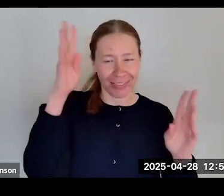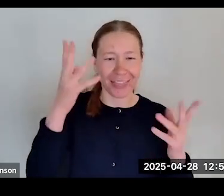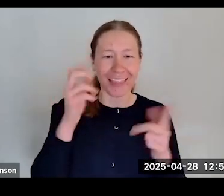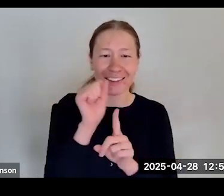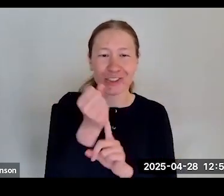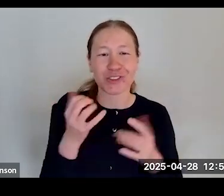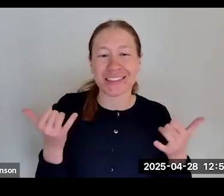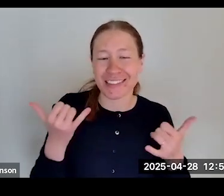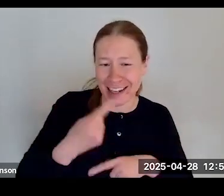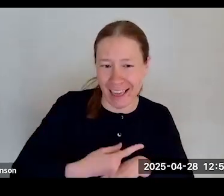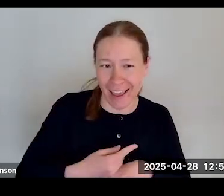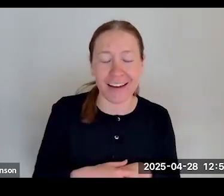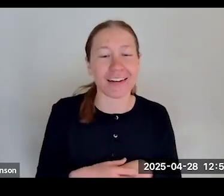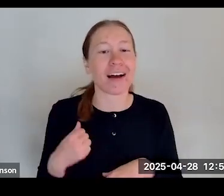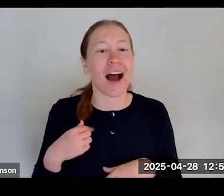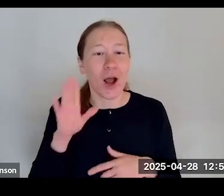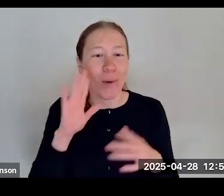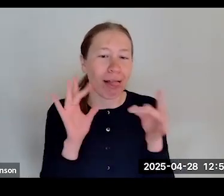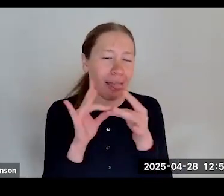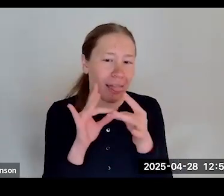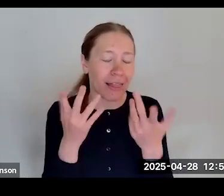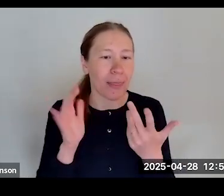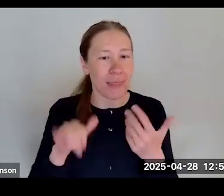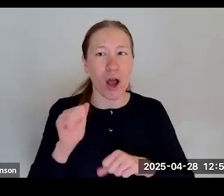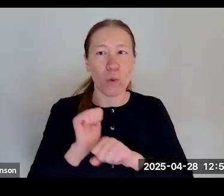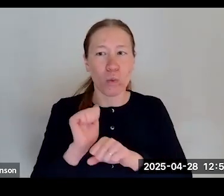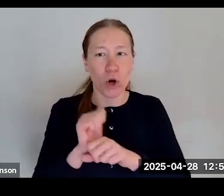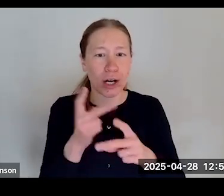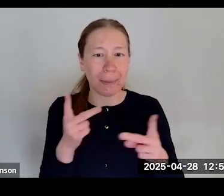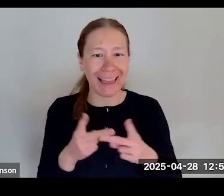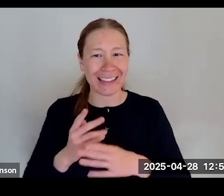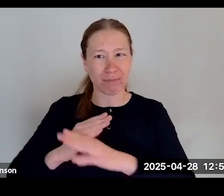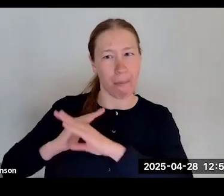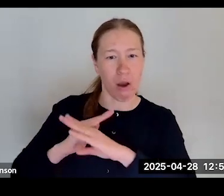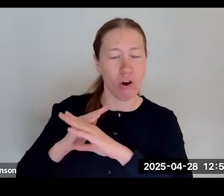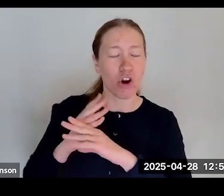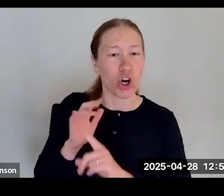for today's presentation, I'm gonna say that the workplace barriers this employee was experiencing